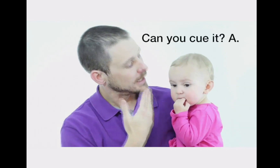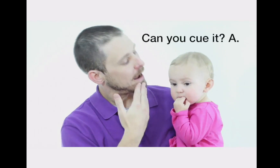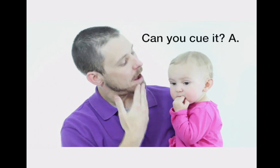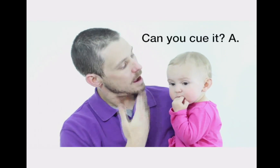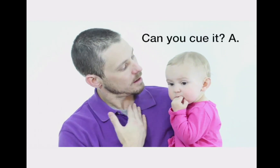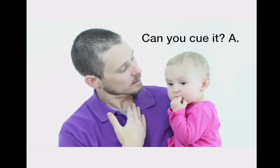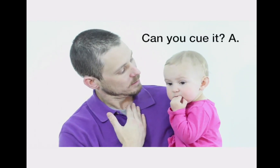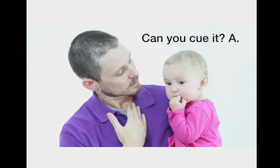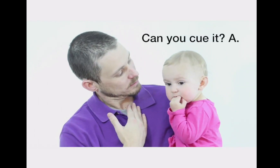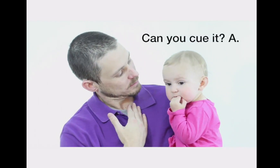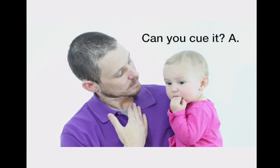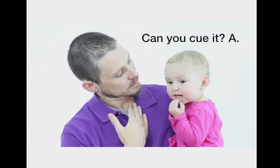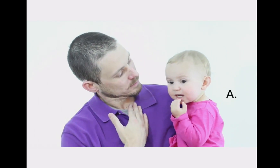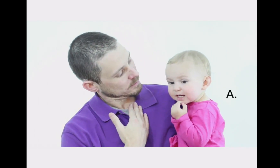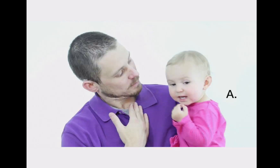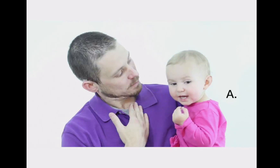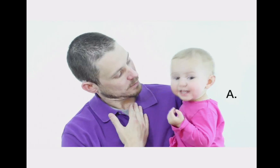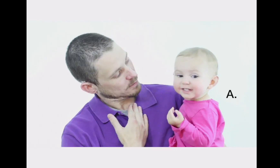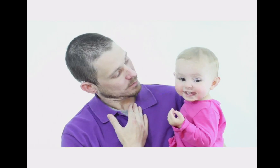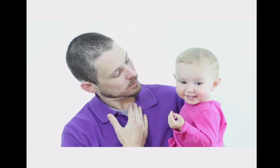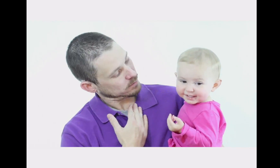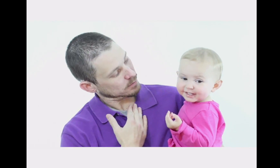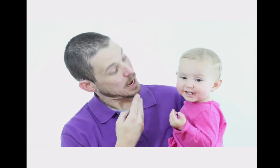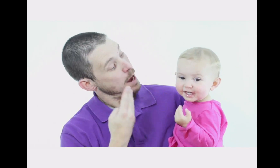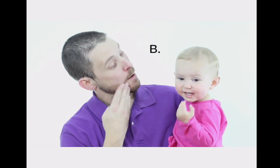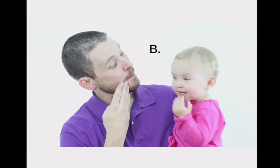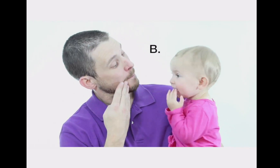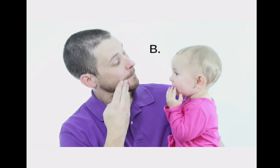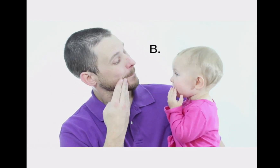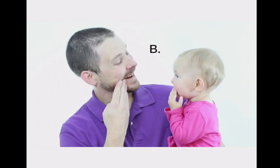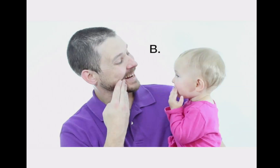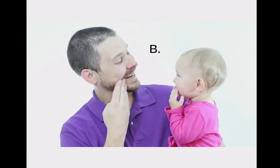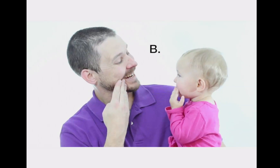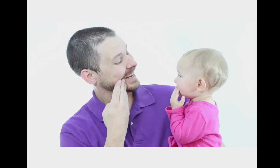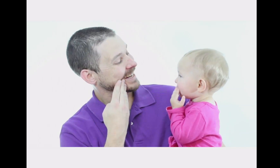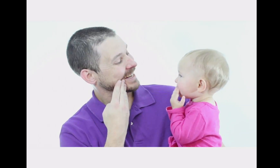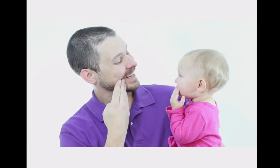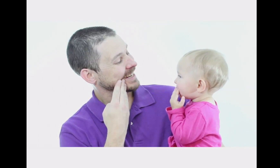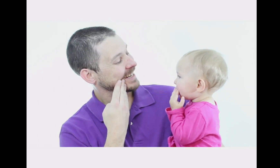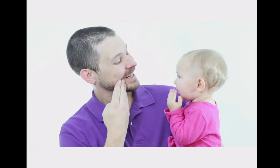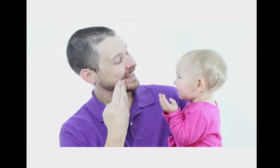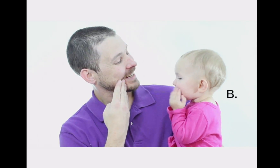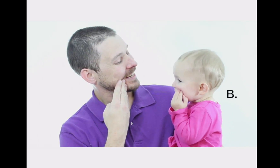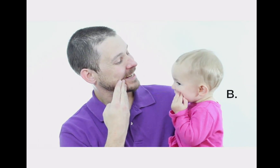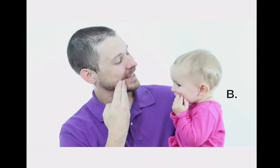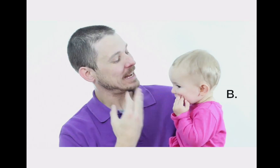[Can you cue it? A.] [B.]